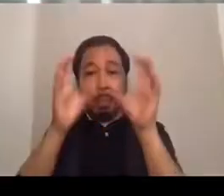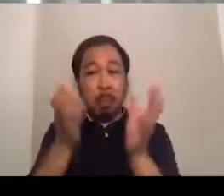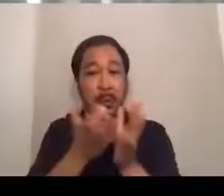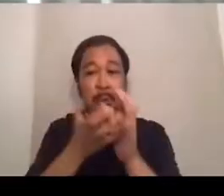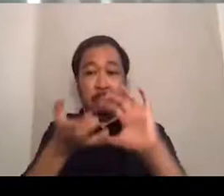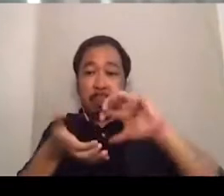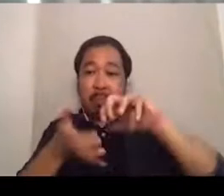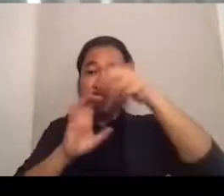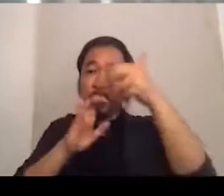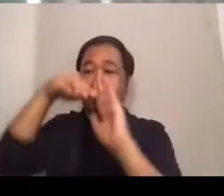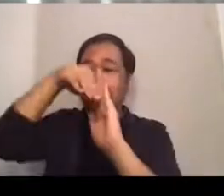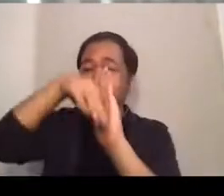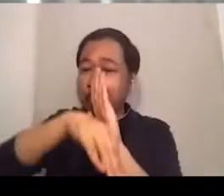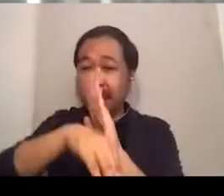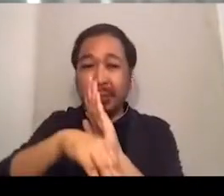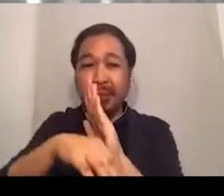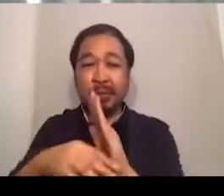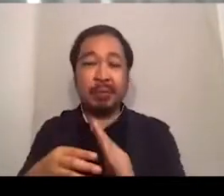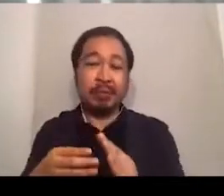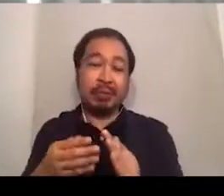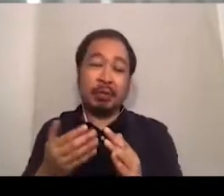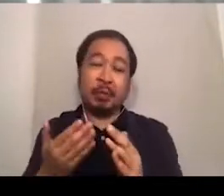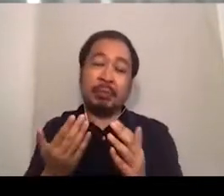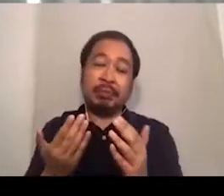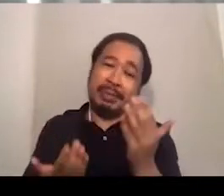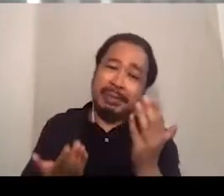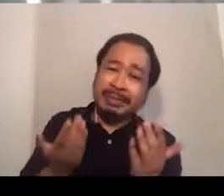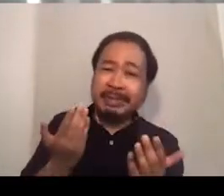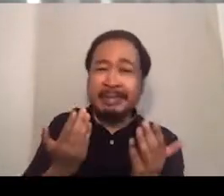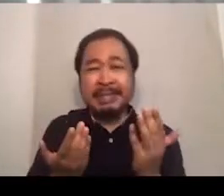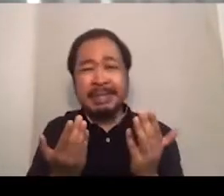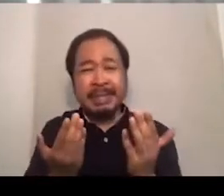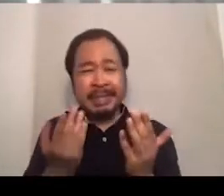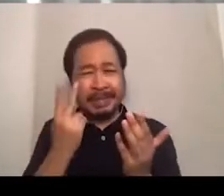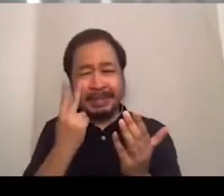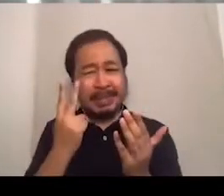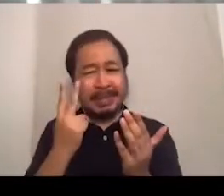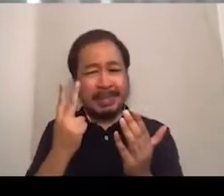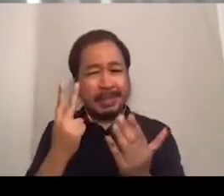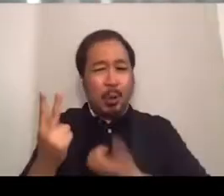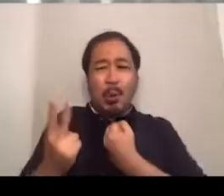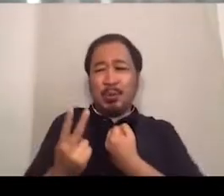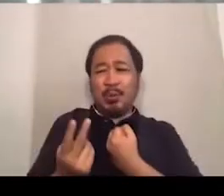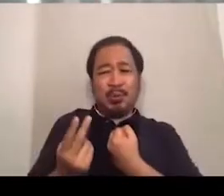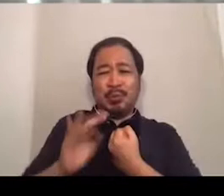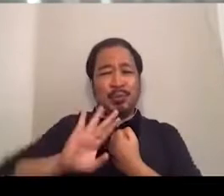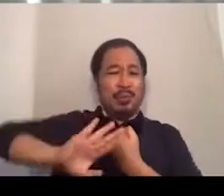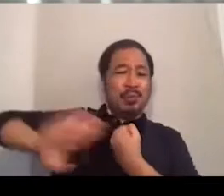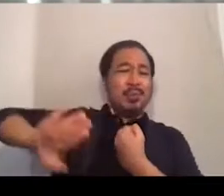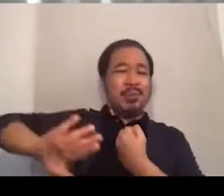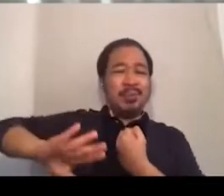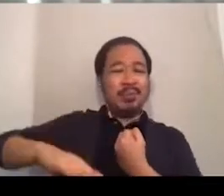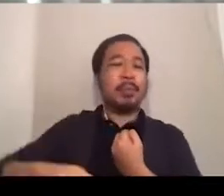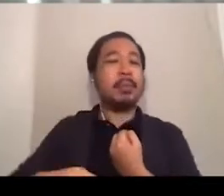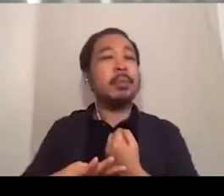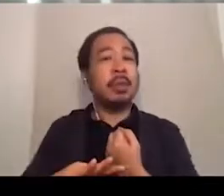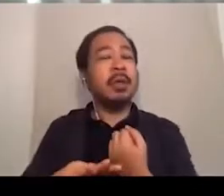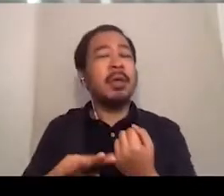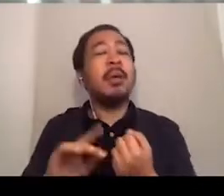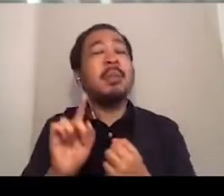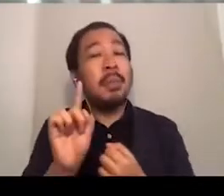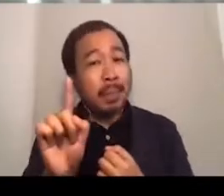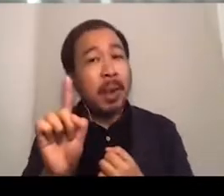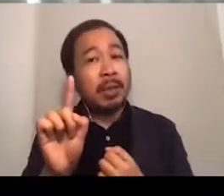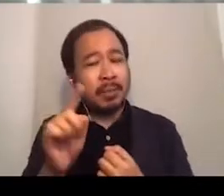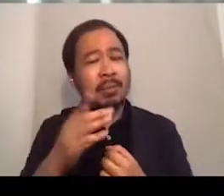I think, the history of humankind has proven that when we face difficulties,